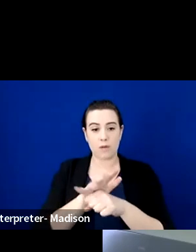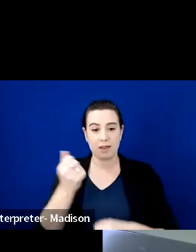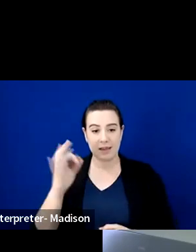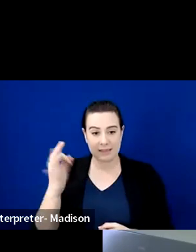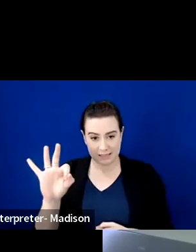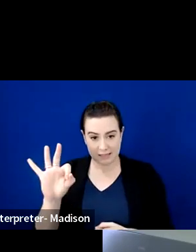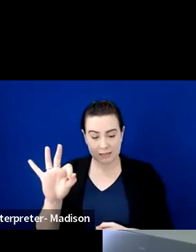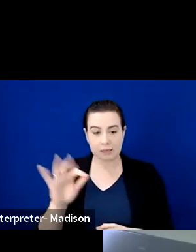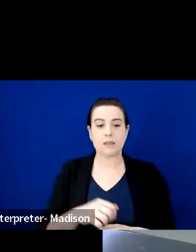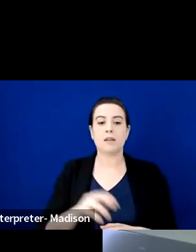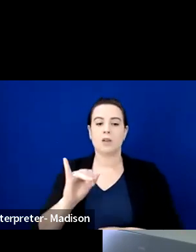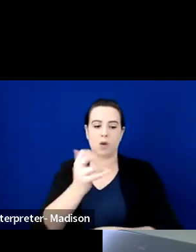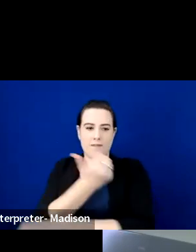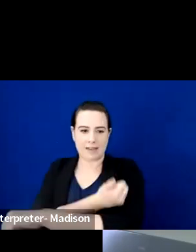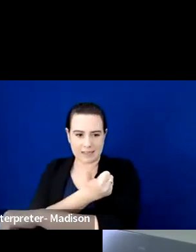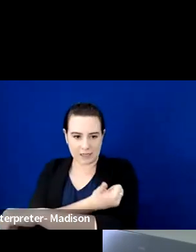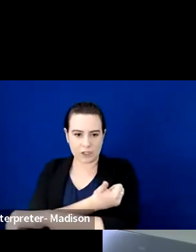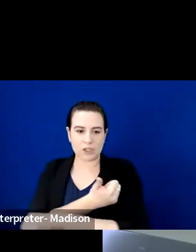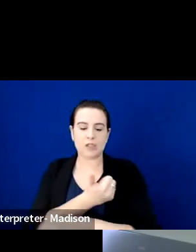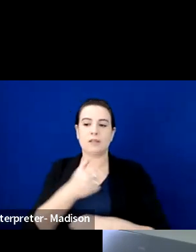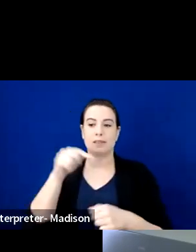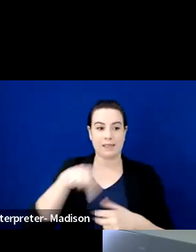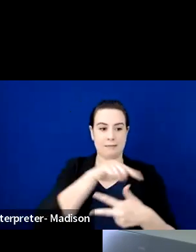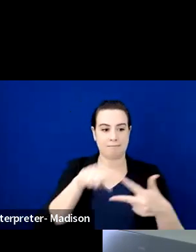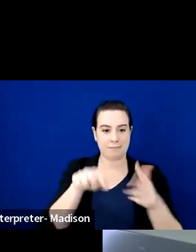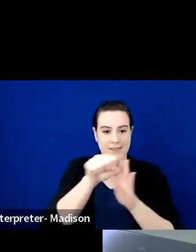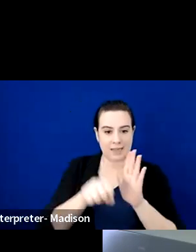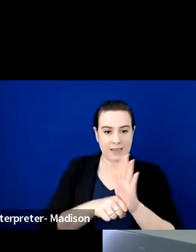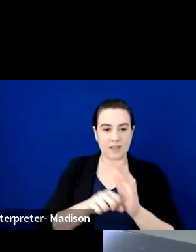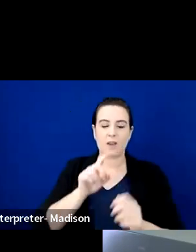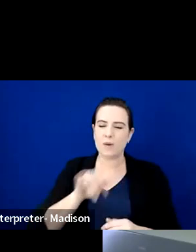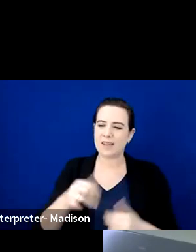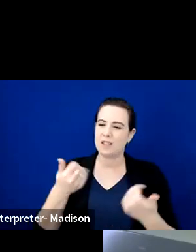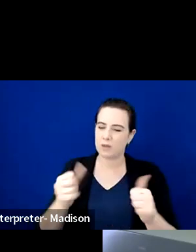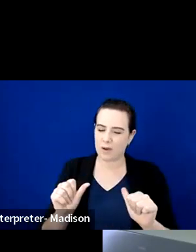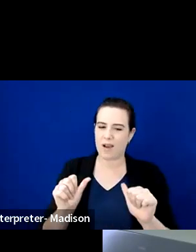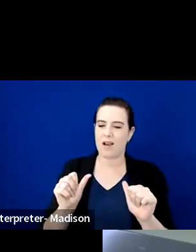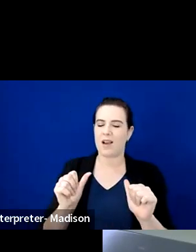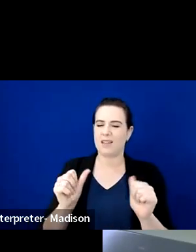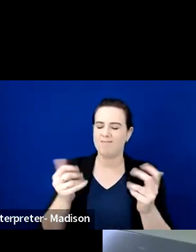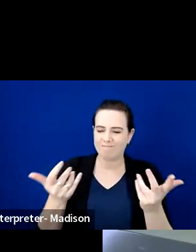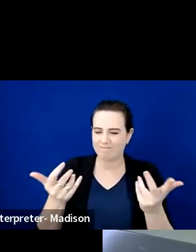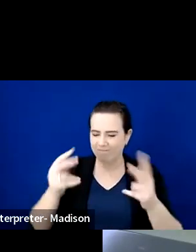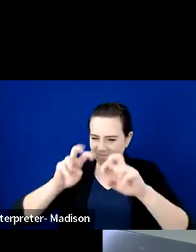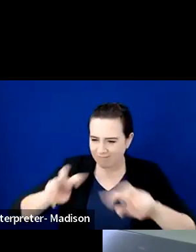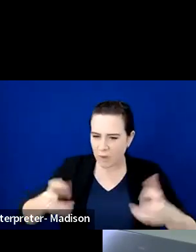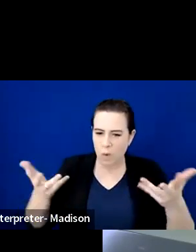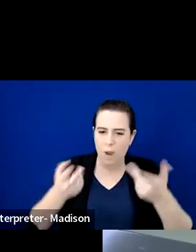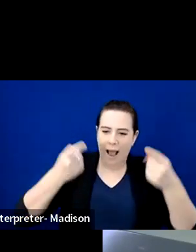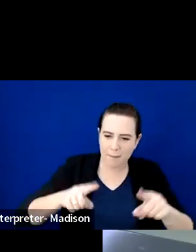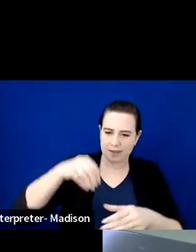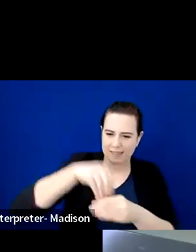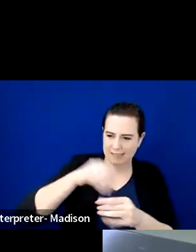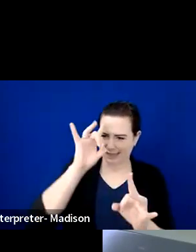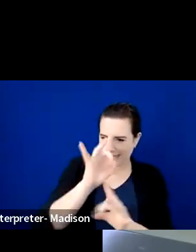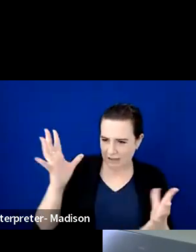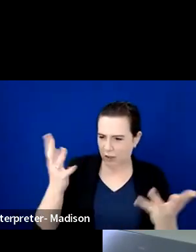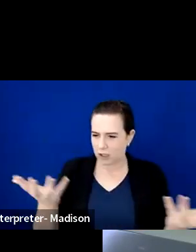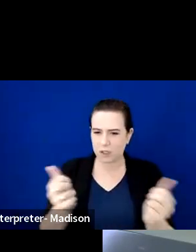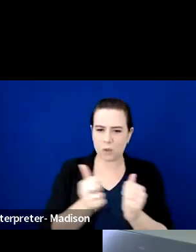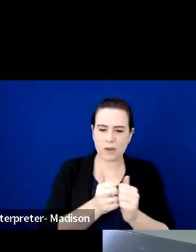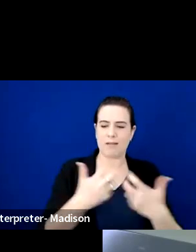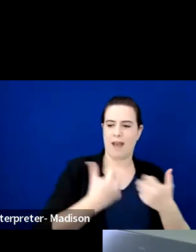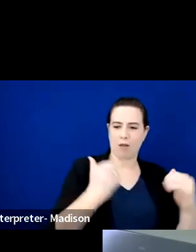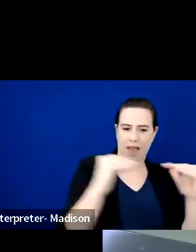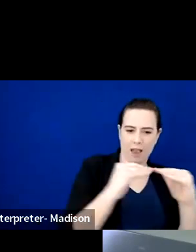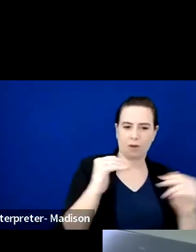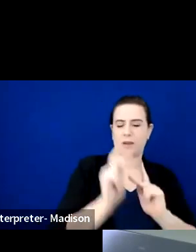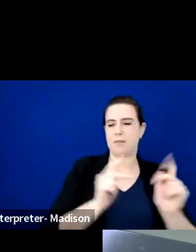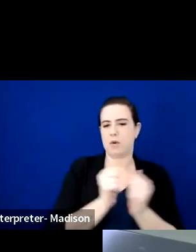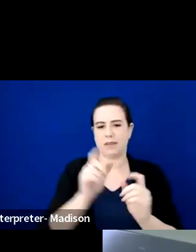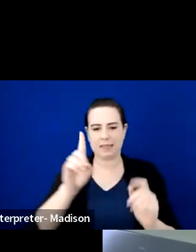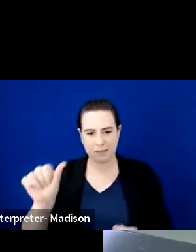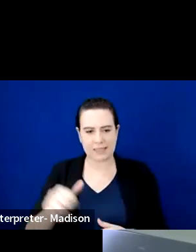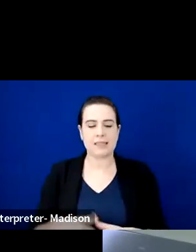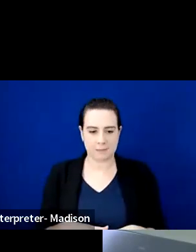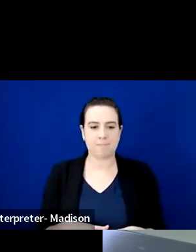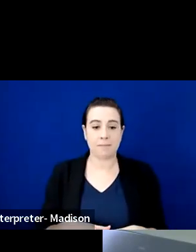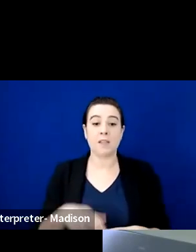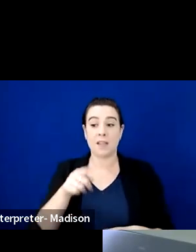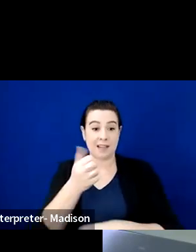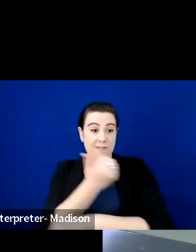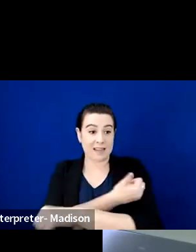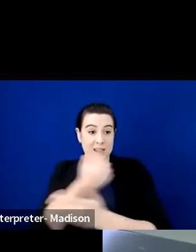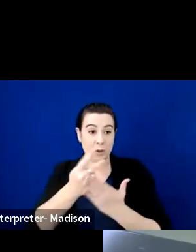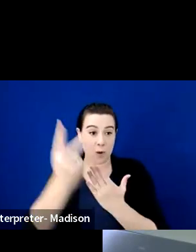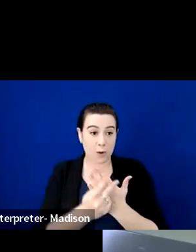And we observed, through COVID-19, that these same patterns that we see in disasters that result in people with disabilities having an inequitable, disproportionate negative outcome in their health and independence was replicated in COVID-19, and the difference was that it was expanded across time, and it was much more easily documented than in a disaster response.